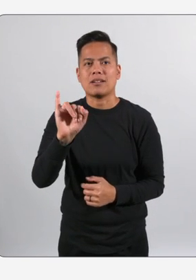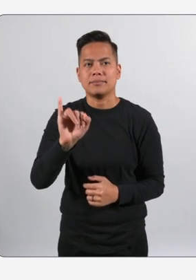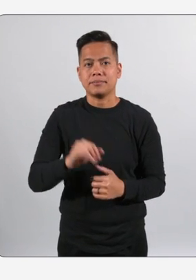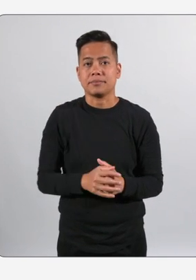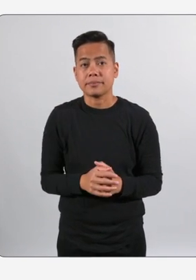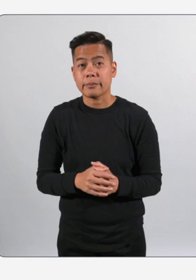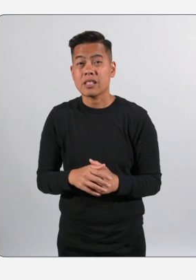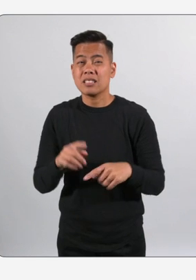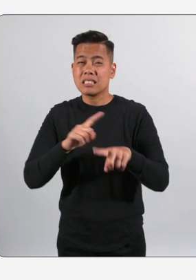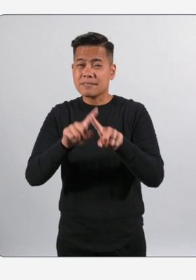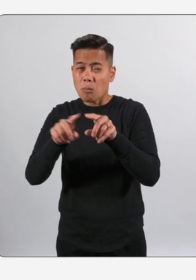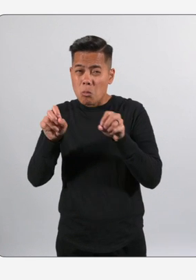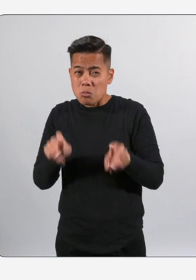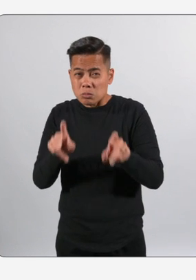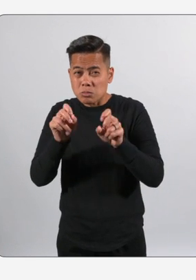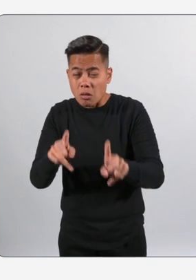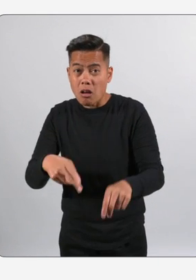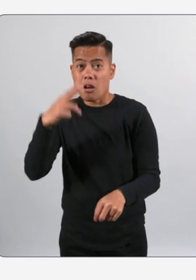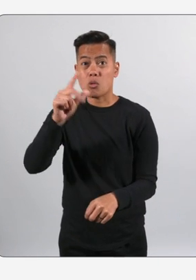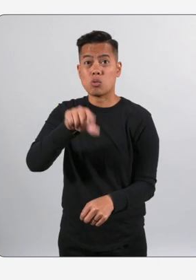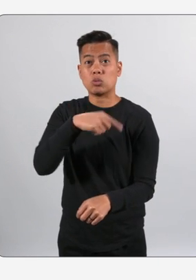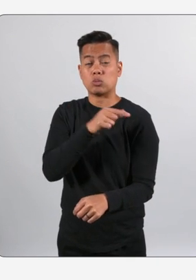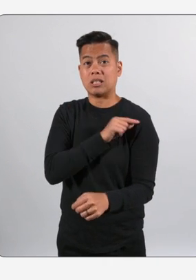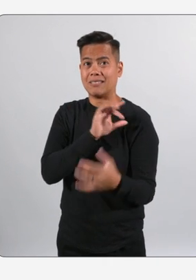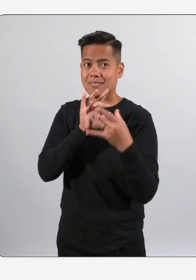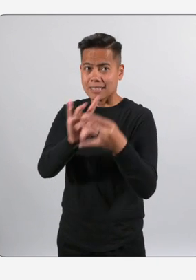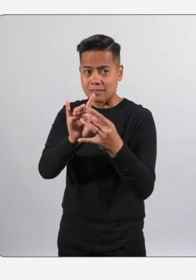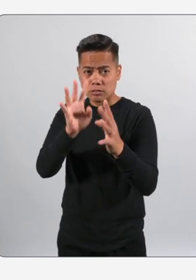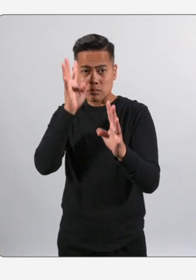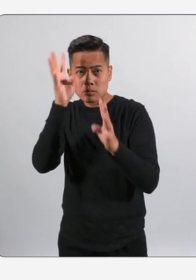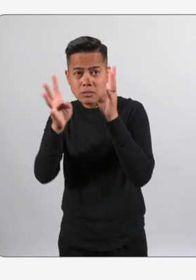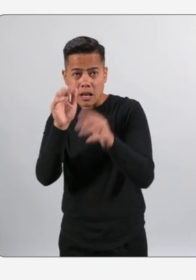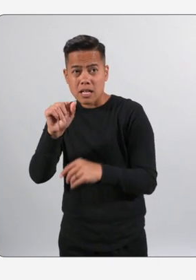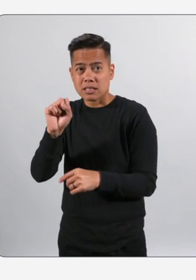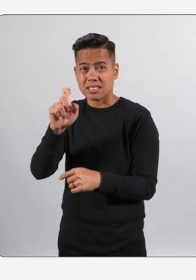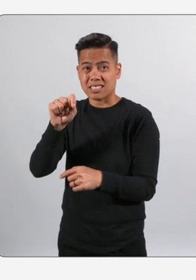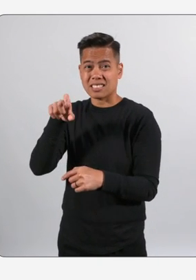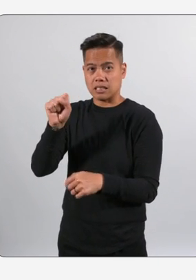opportunities, getting high quality, relevant creative assets can be time consuming and expensive.